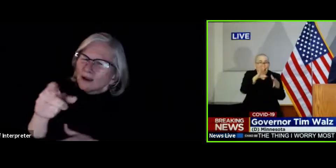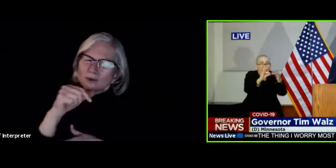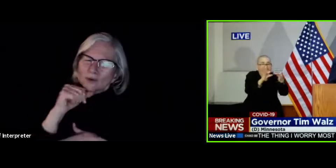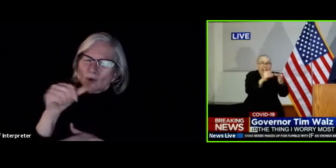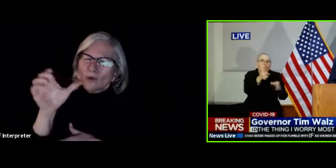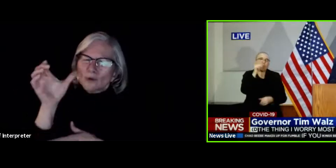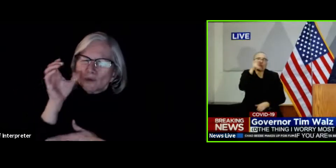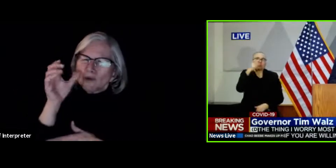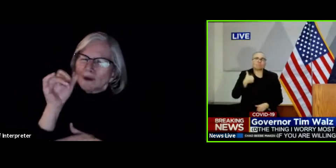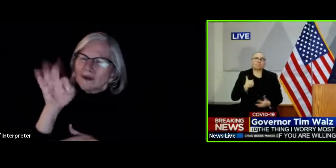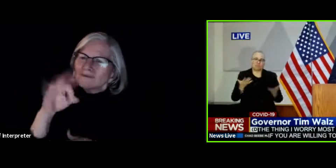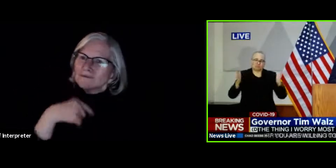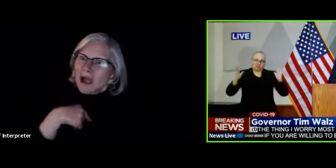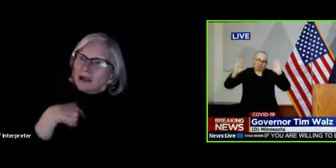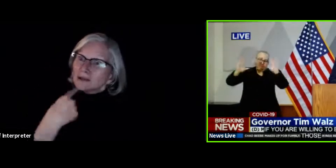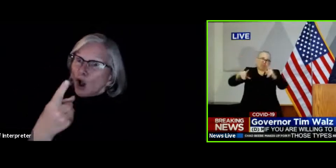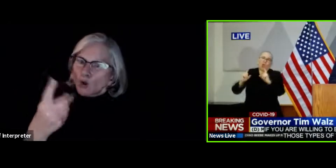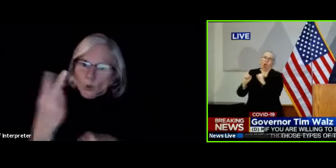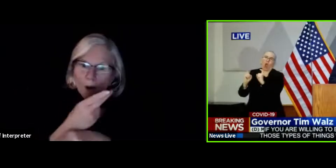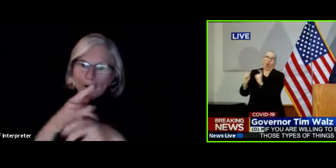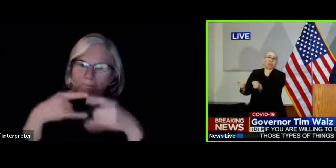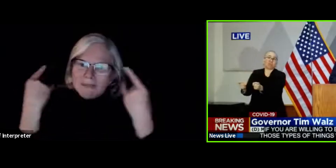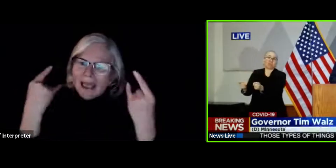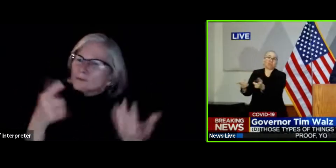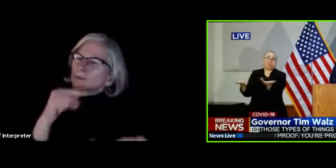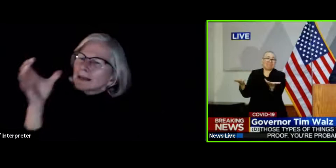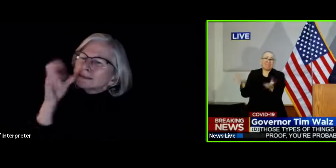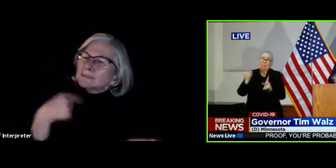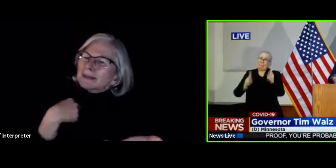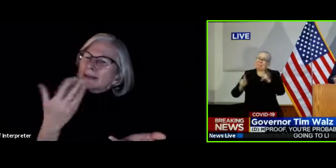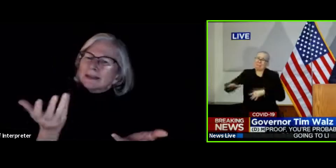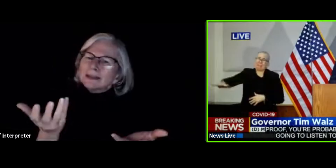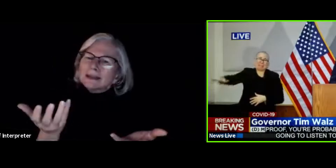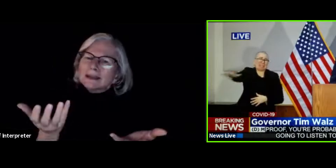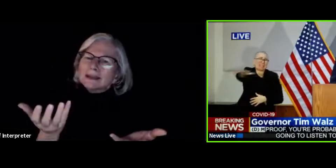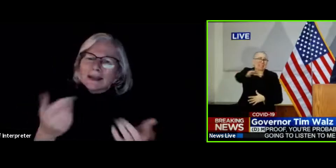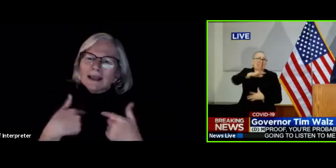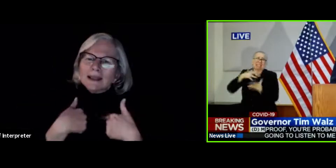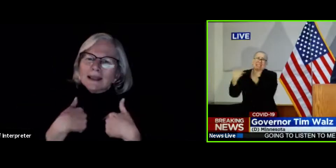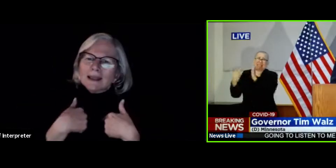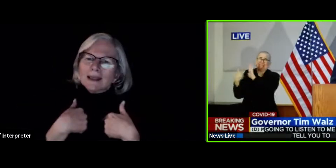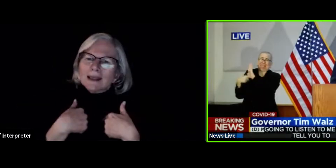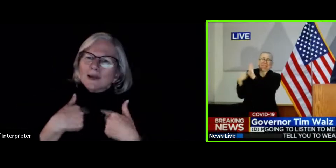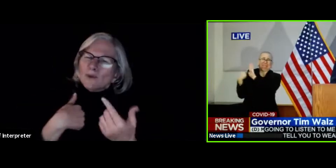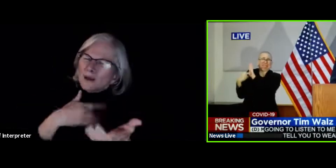THERE IS A WHOLE COTTAGE INDUSTRY AROUND THIS THAT MEDICAL EXAMINERS ARE FALSIFYING CERTIFICATES AROUND